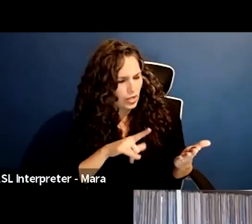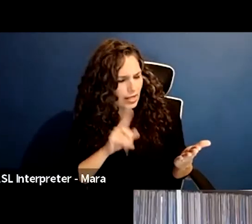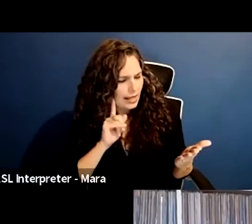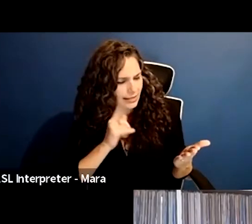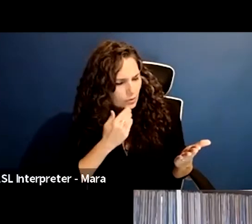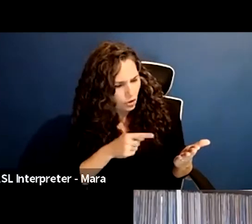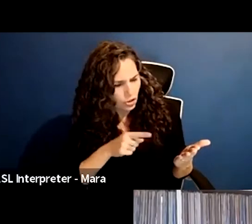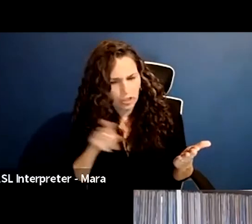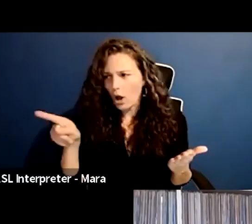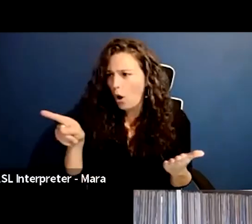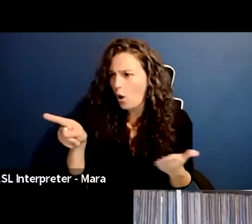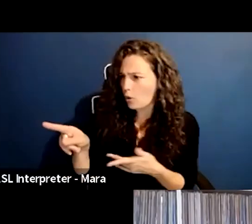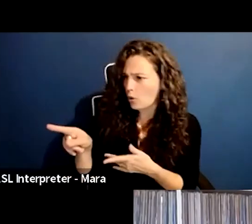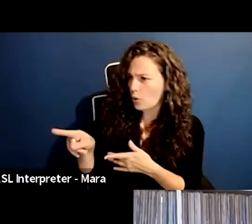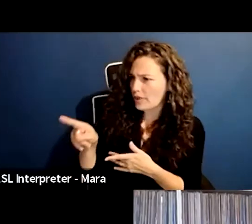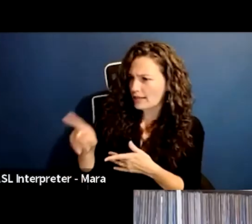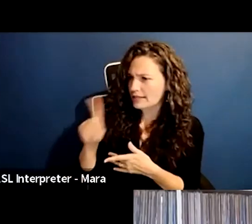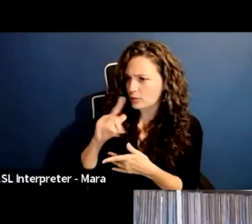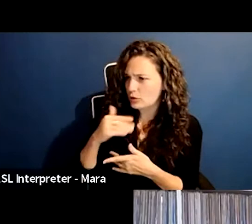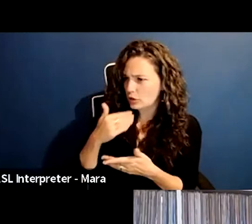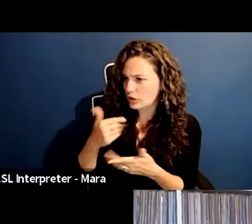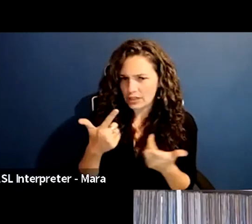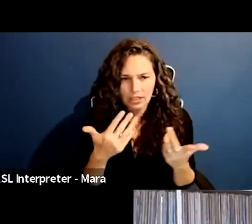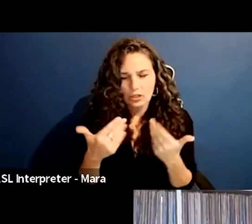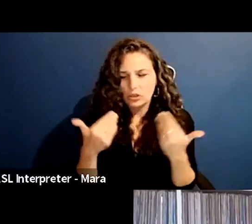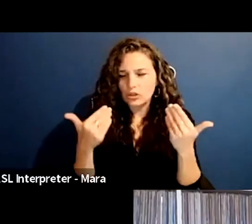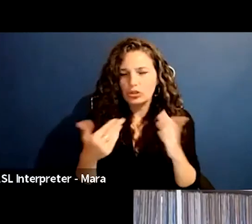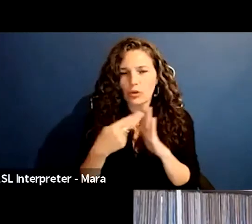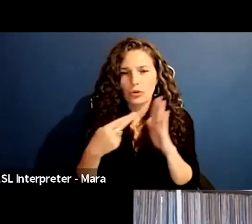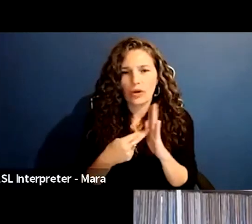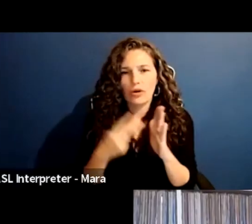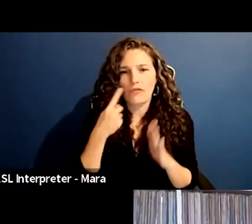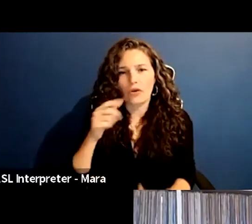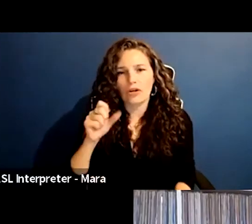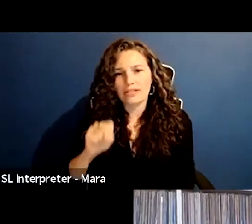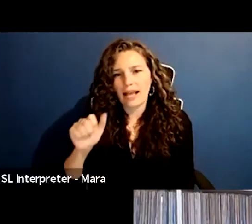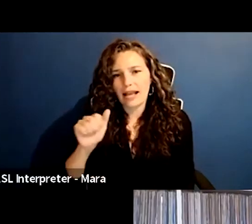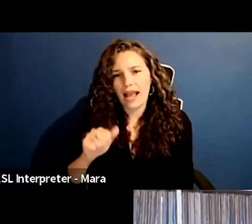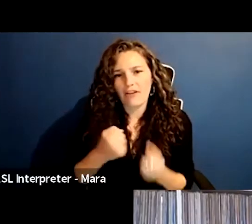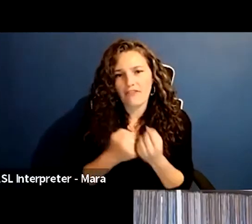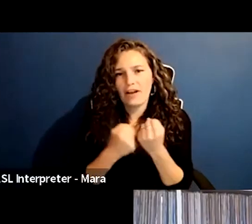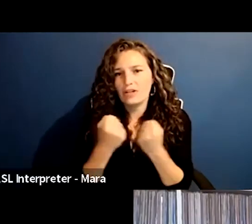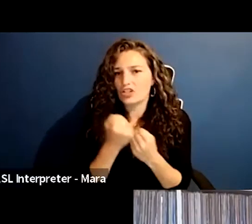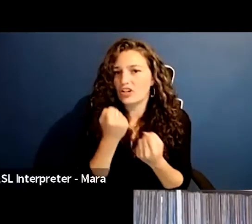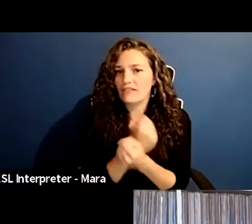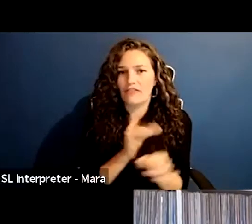So all you have to do is sign up for the Sag-AFTRA foundation. It is free, and you will get the newsletter,